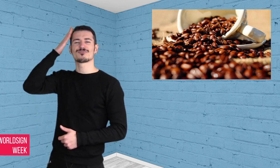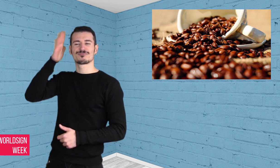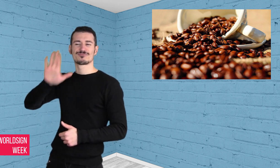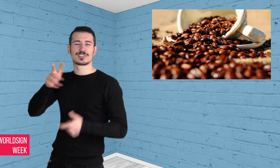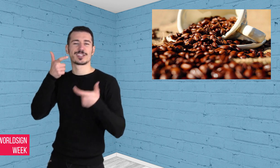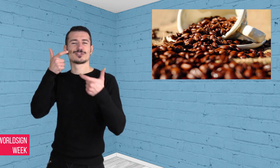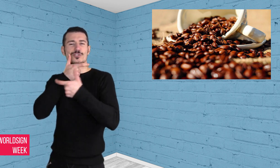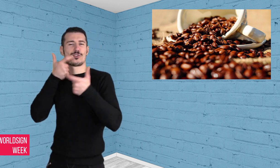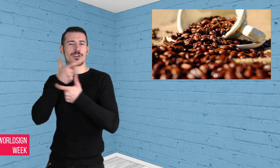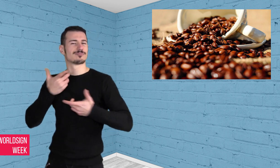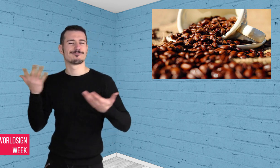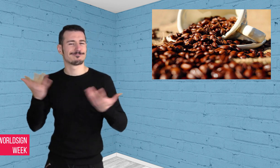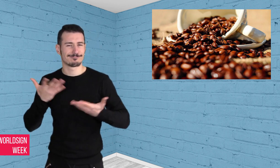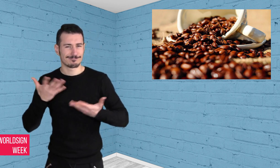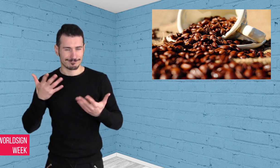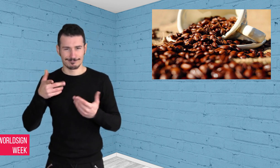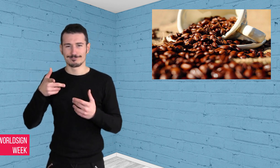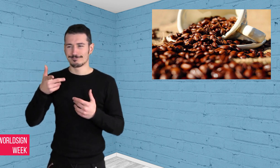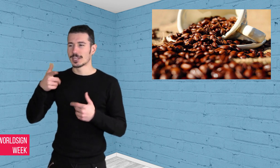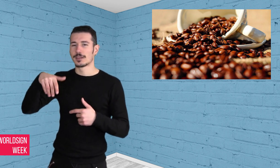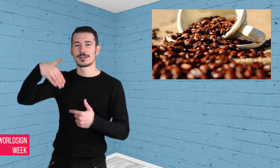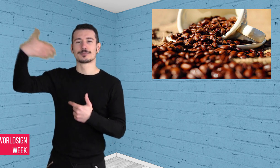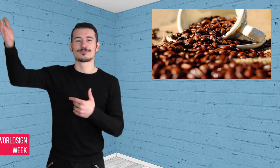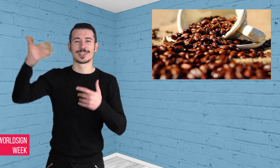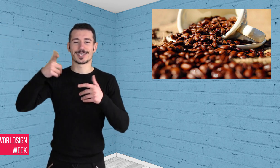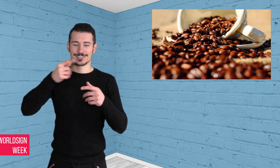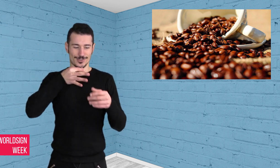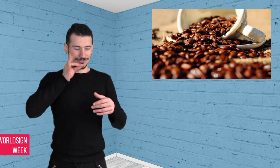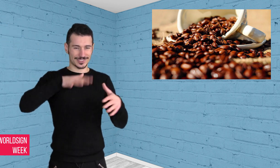your coffee from across the street